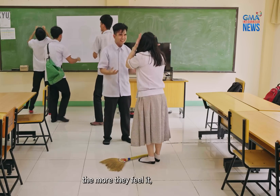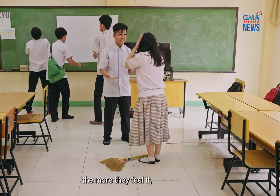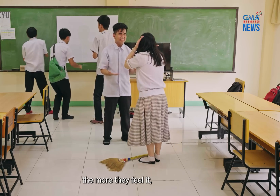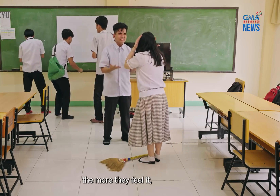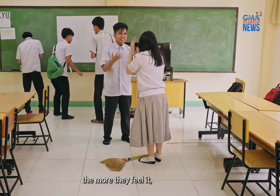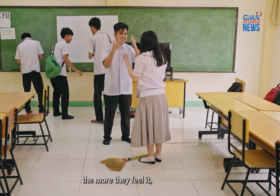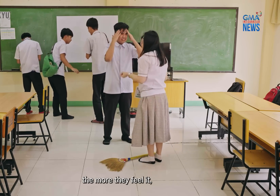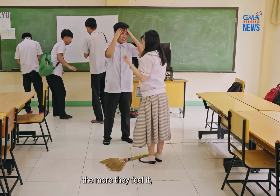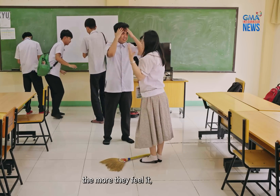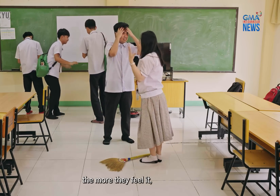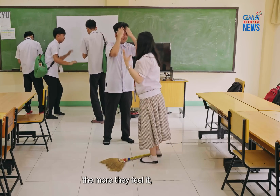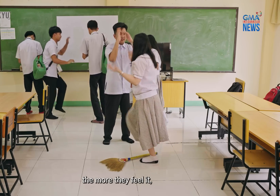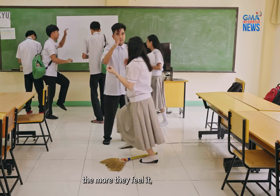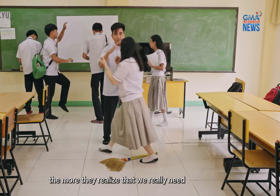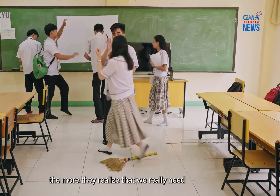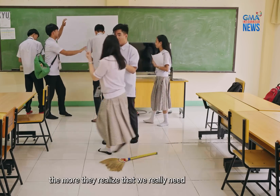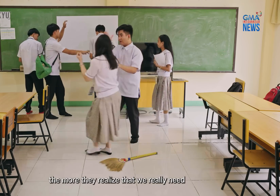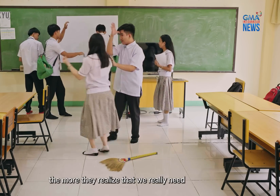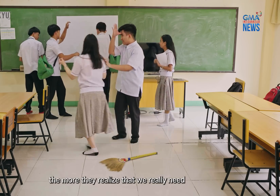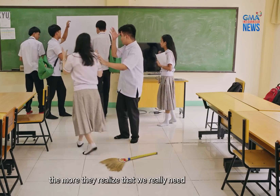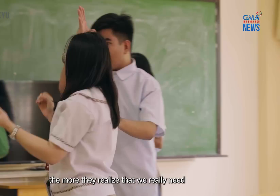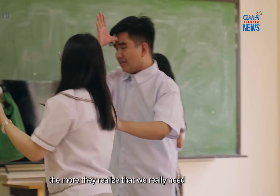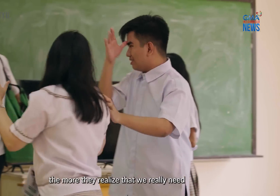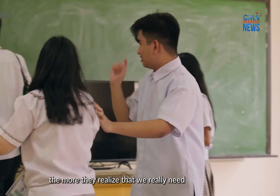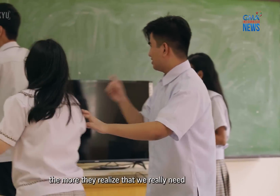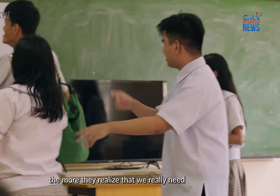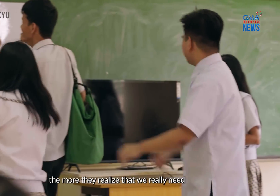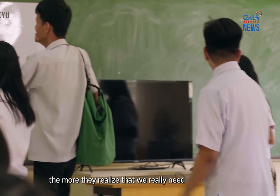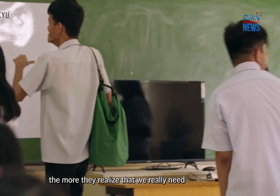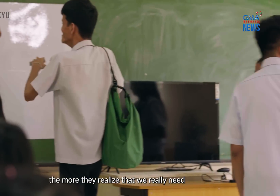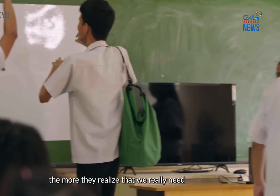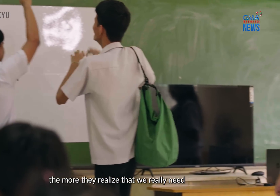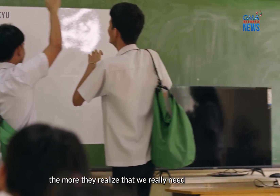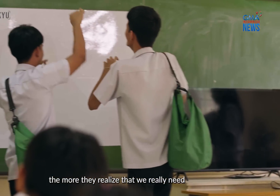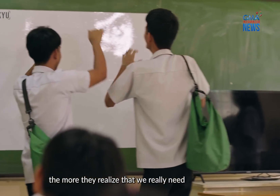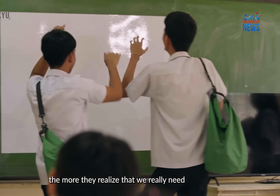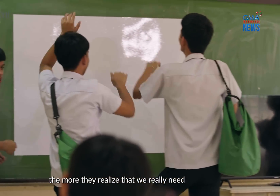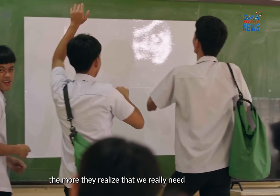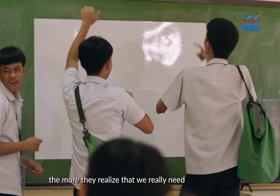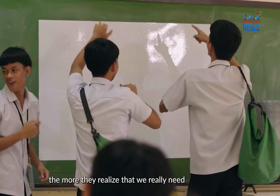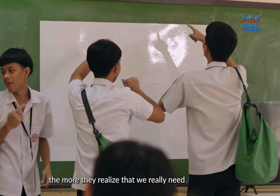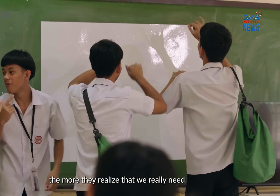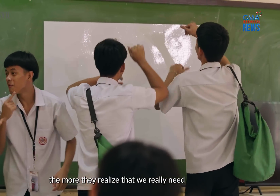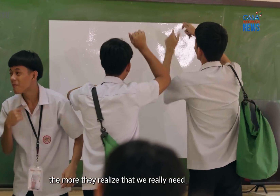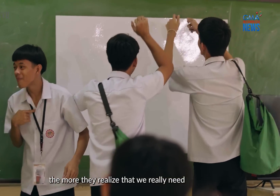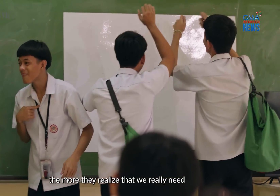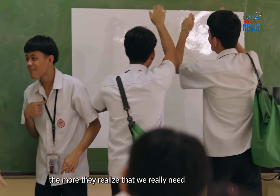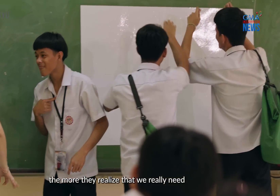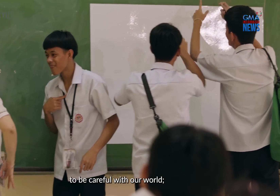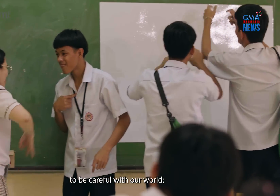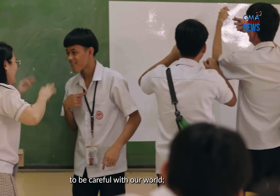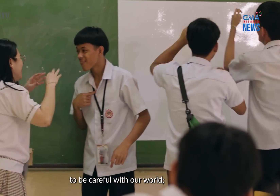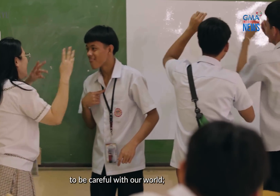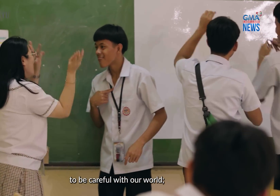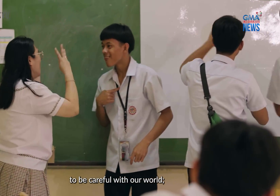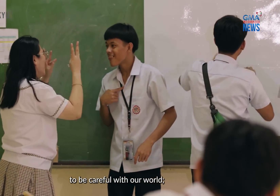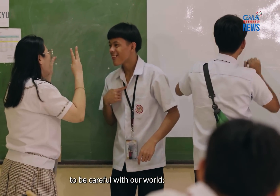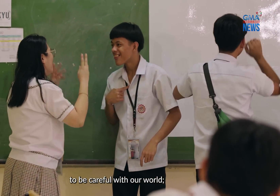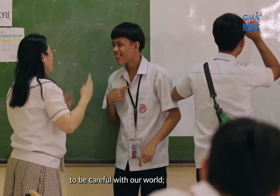of what could happen in the future. Now, they’re already experiencing it. It’s like, the more they see it,